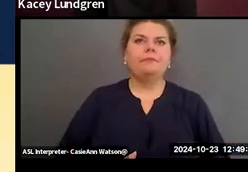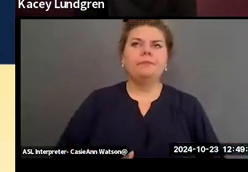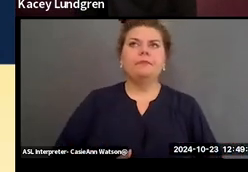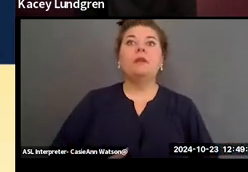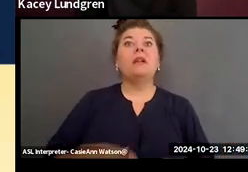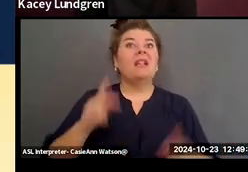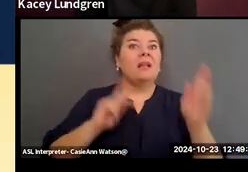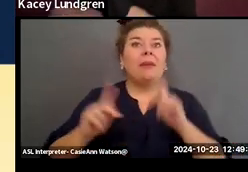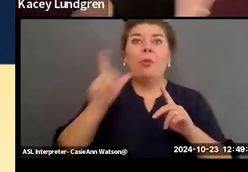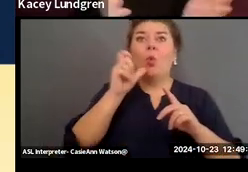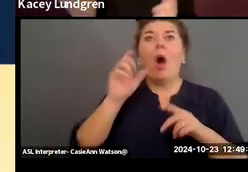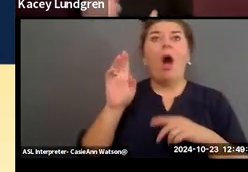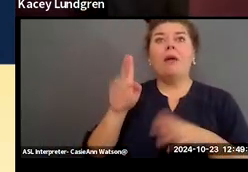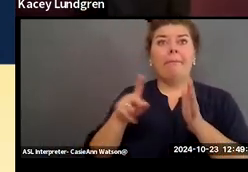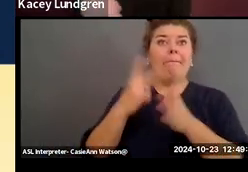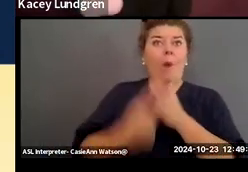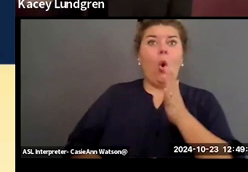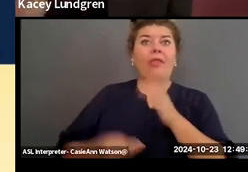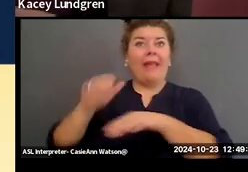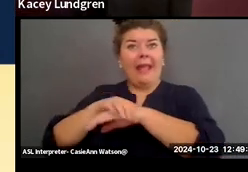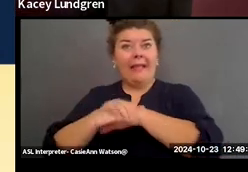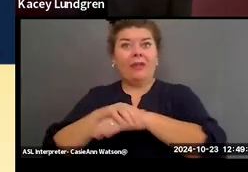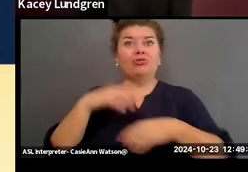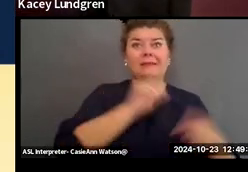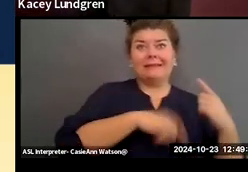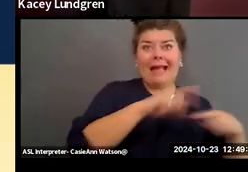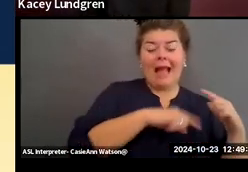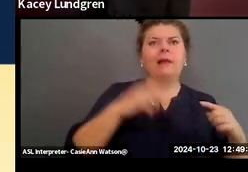People who are very bilingual will sometimes like to know the specific English word,